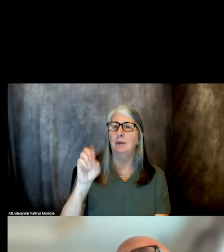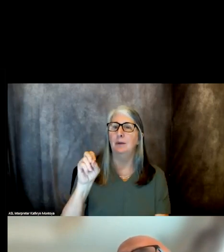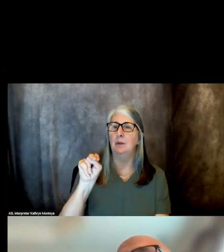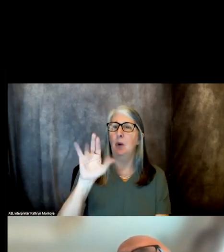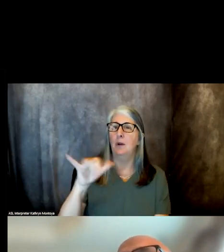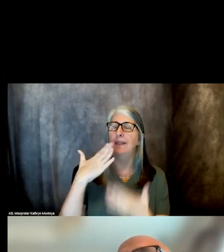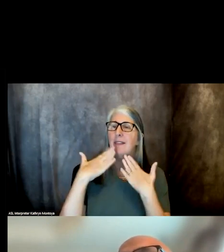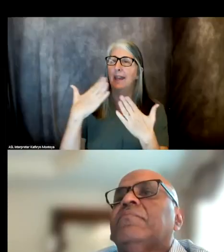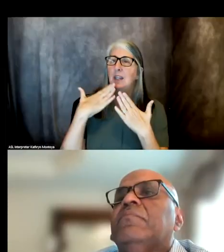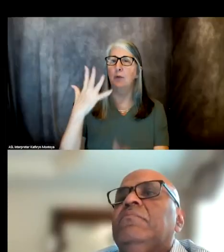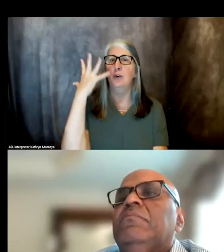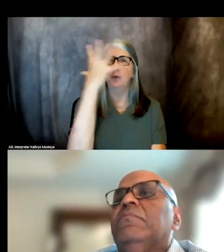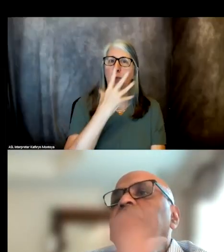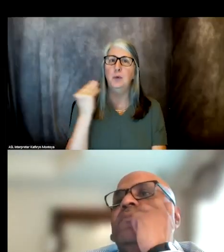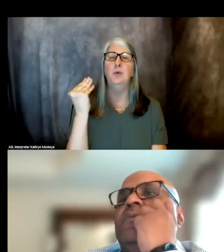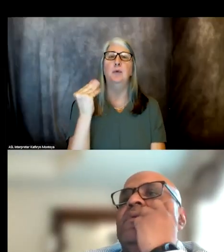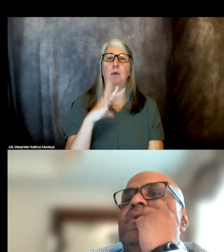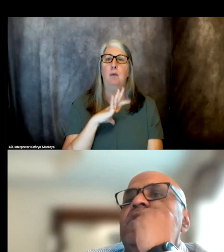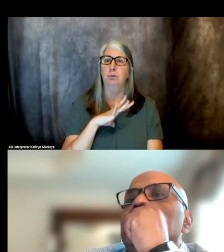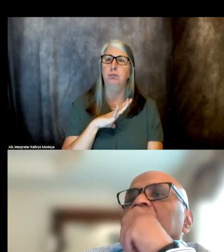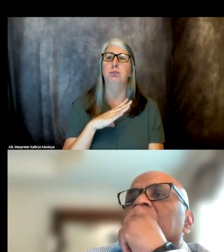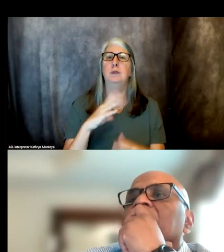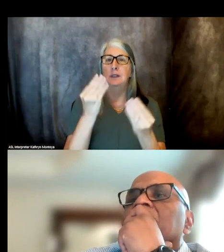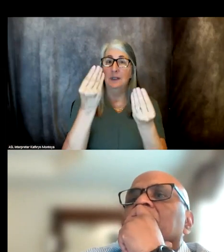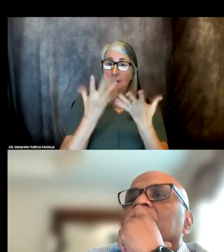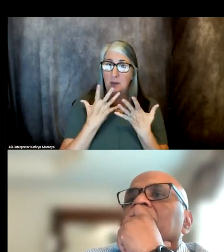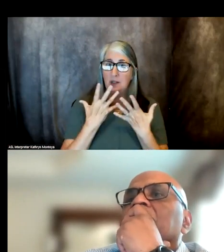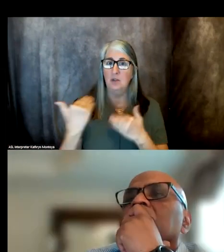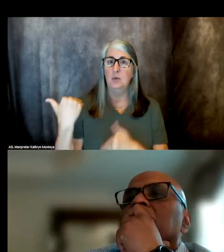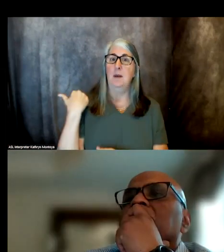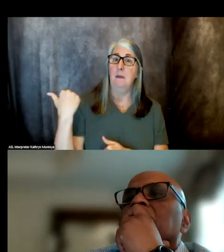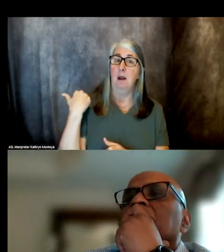THAT BEAUTIFUL LIVED LENS MOMENT FOR WHERE WE NEED TO BE GOING.